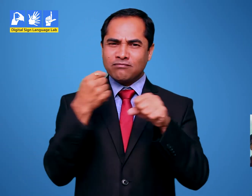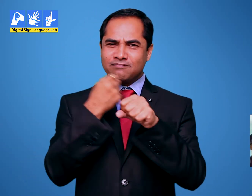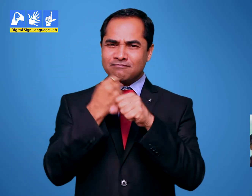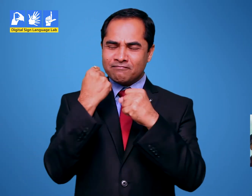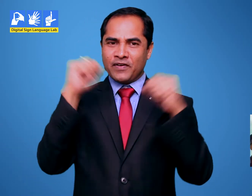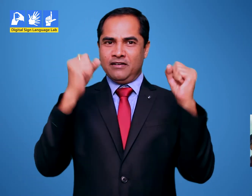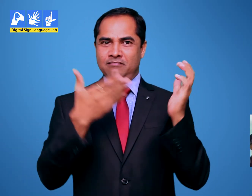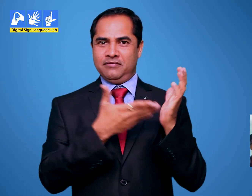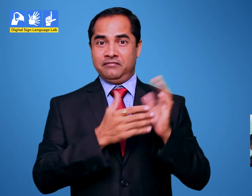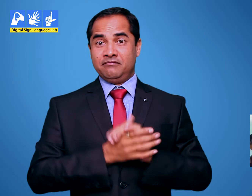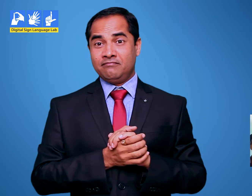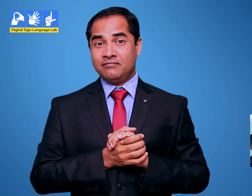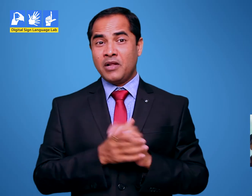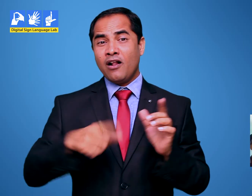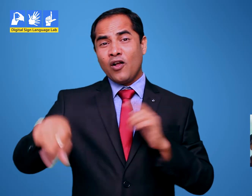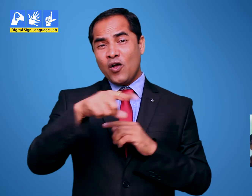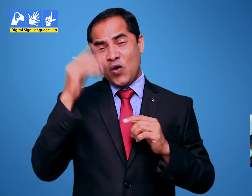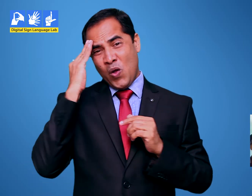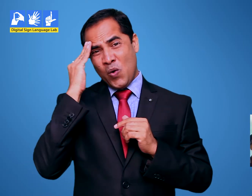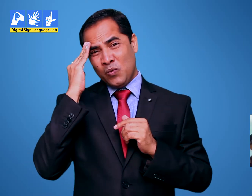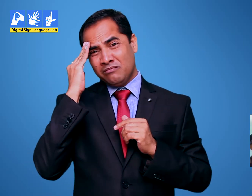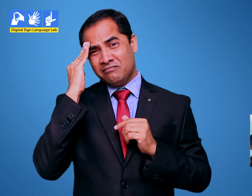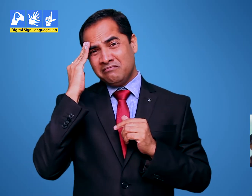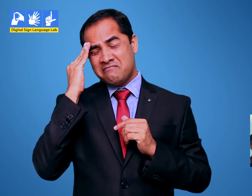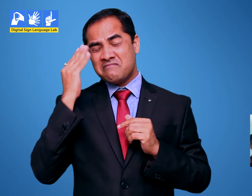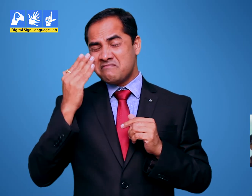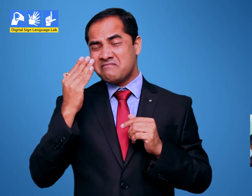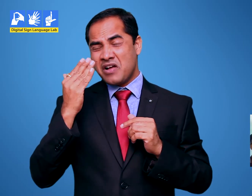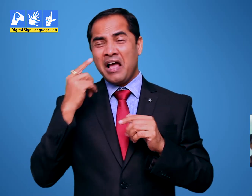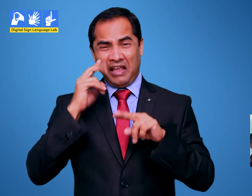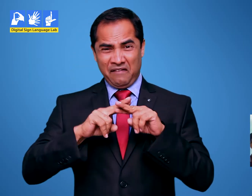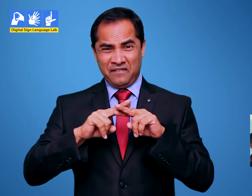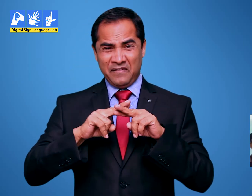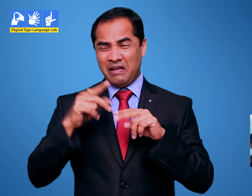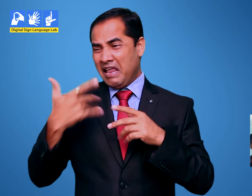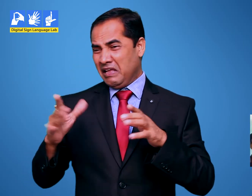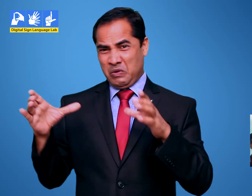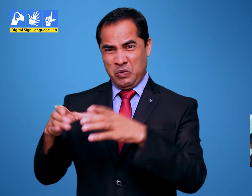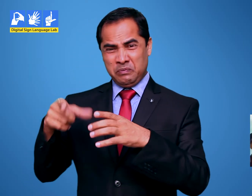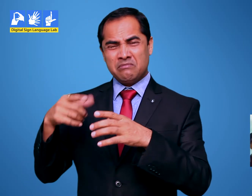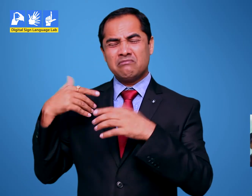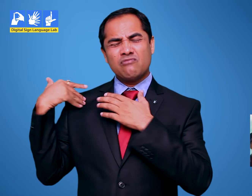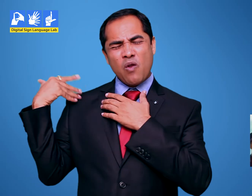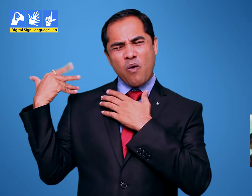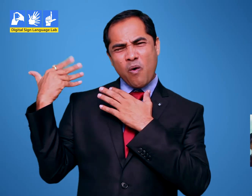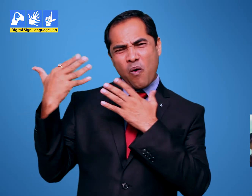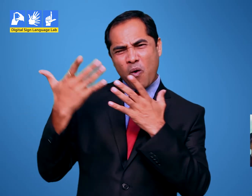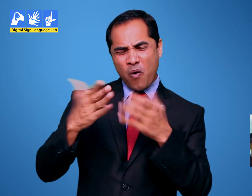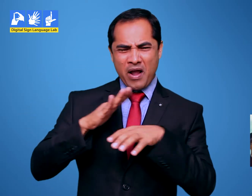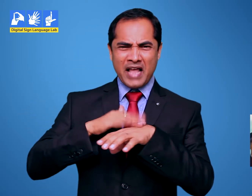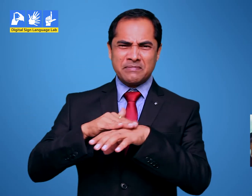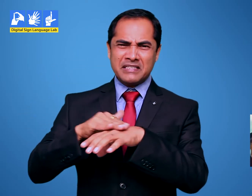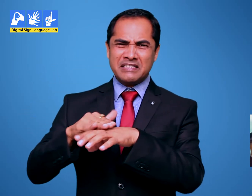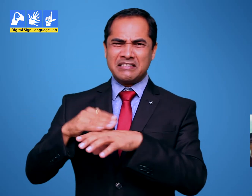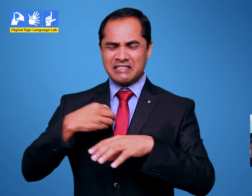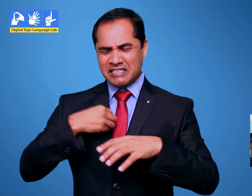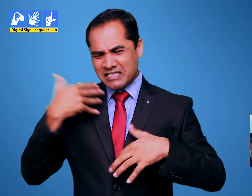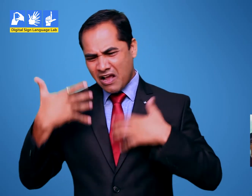liberty. Out of the experience of an extraordinary human disaster that lasted